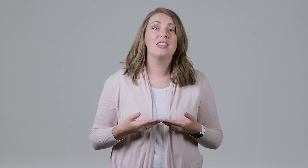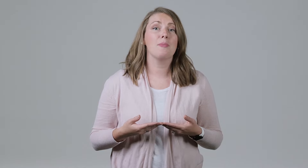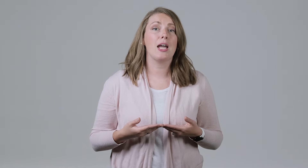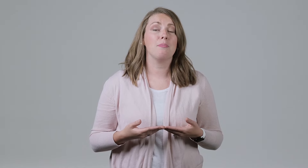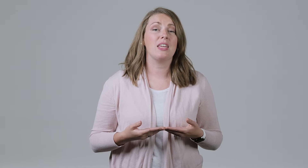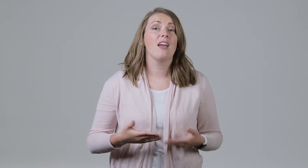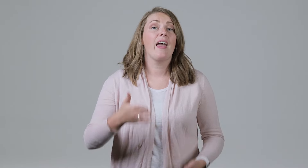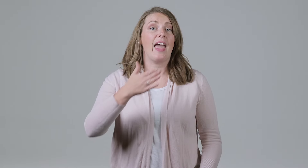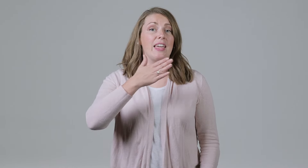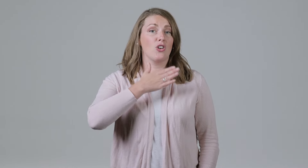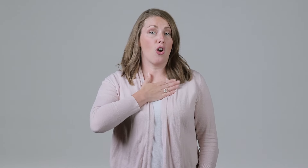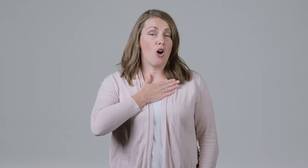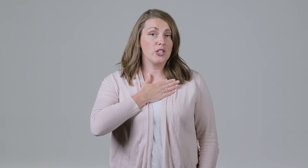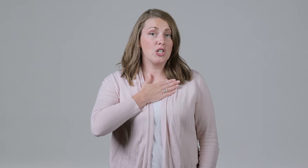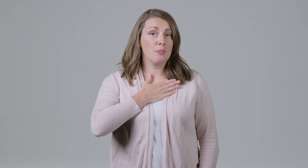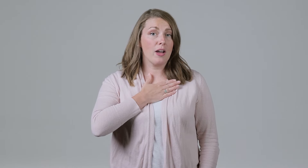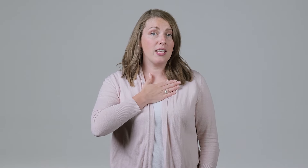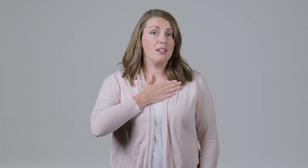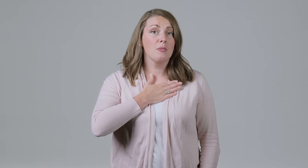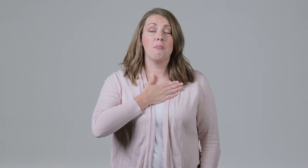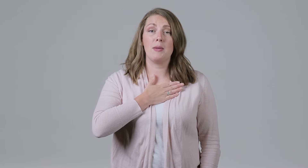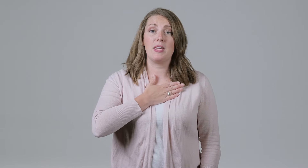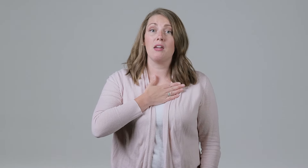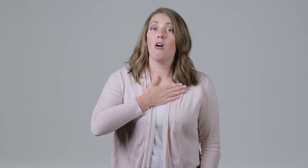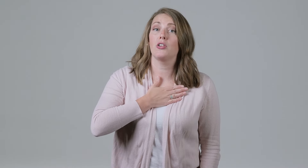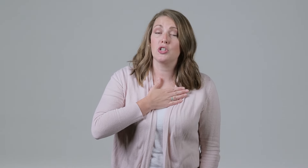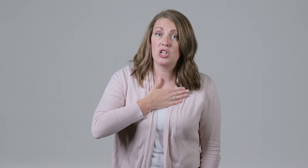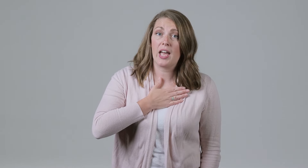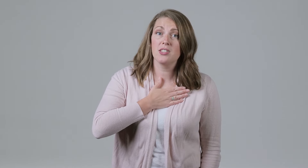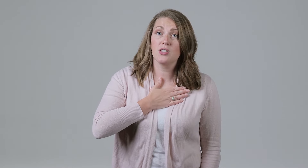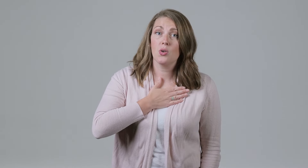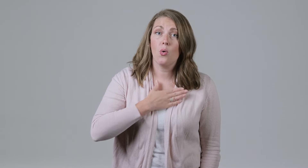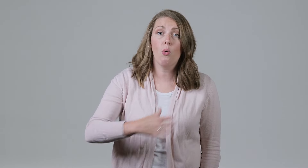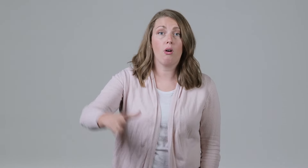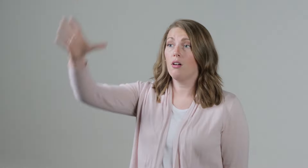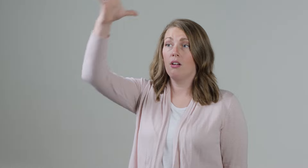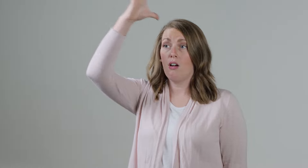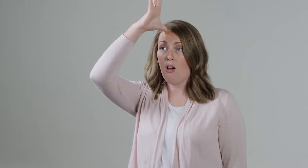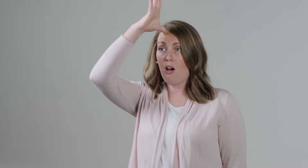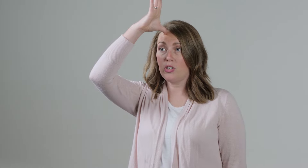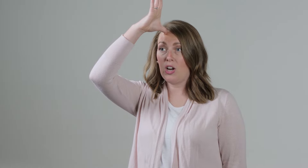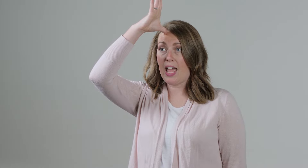They might be anchored onto your body maybe on your chest or on your head